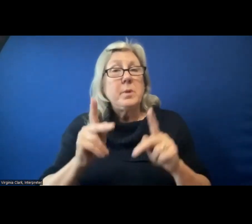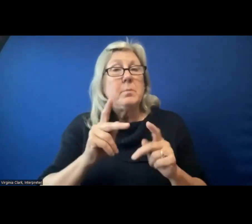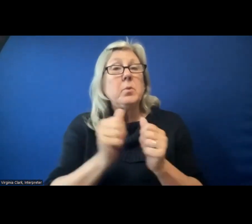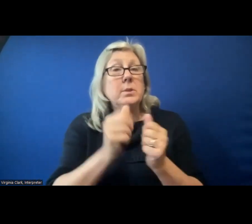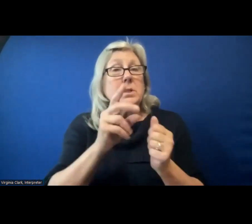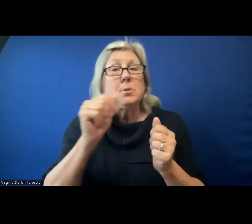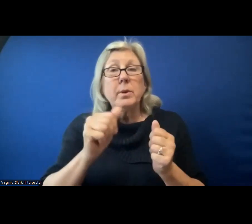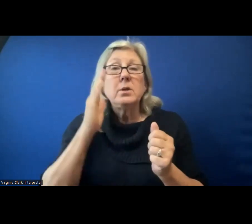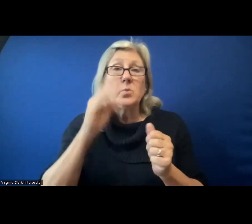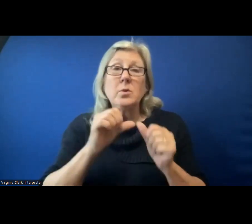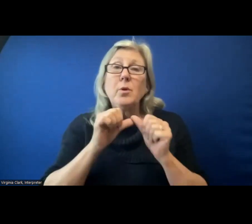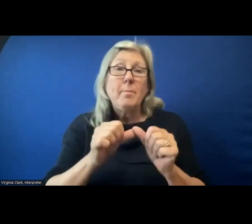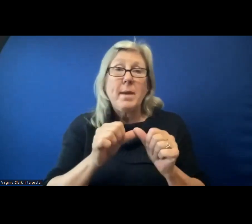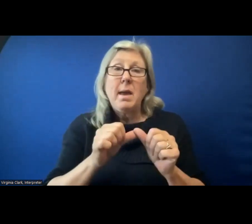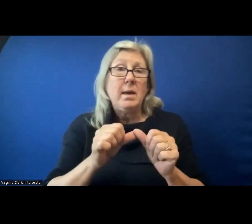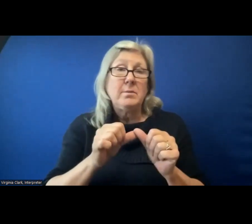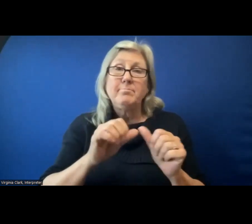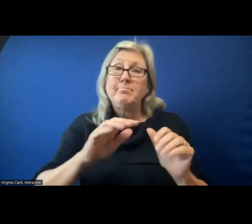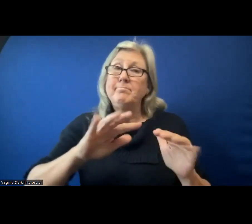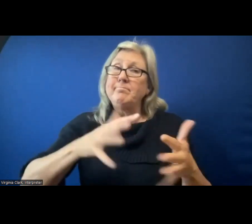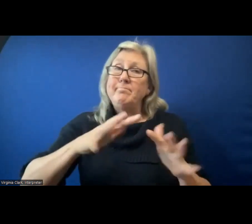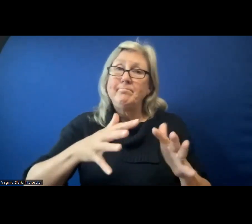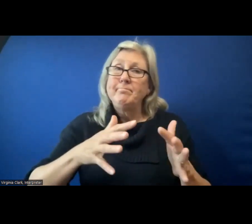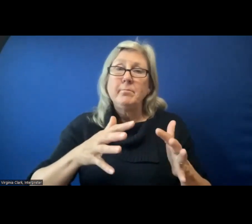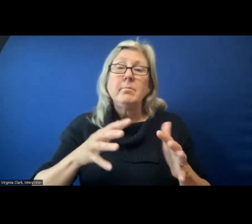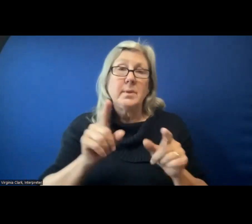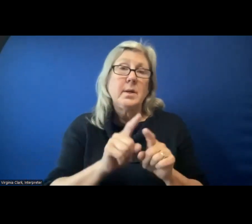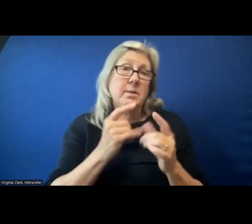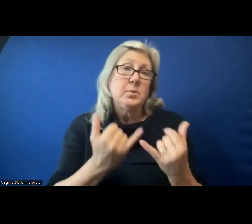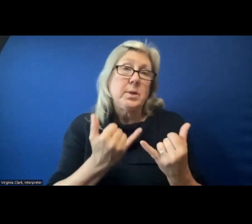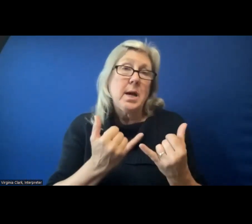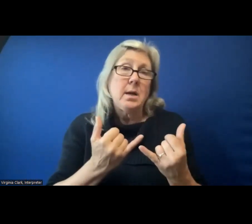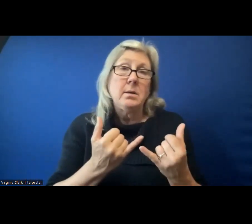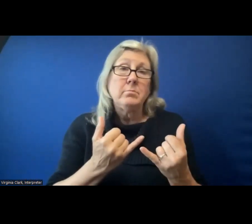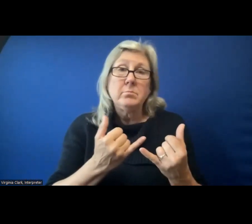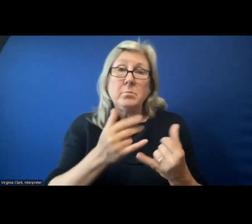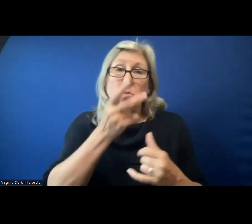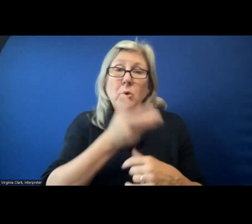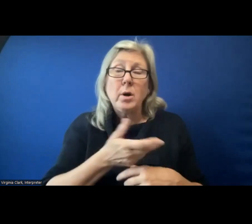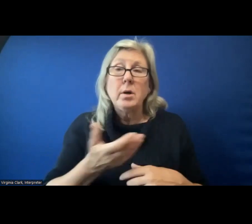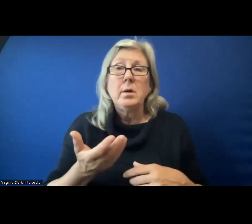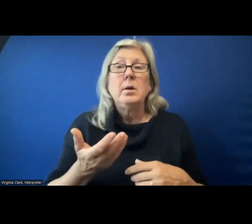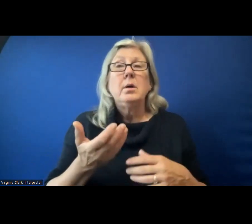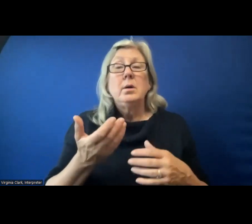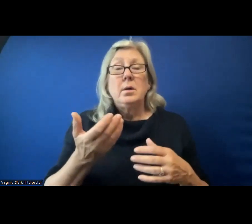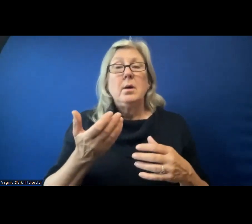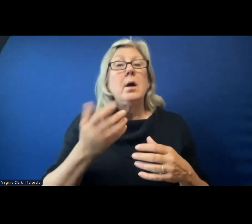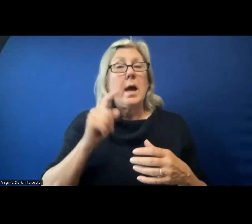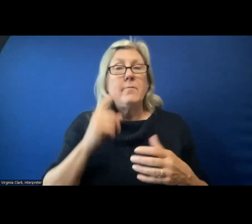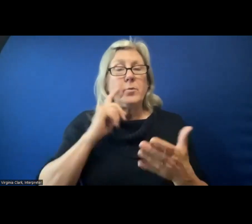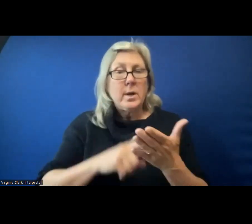will remain as they are today, poor. We must recognize that the collection of data is a